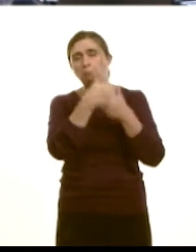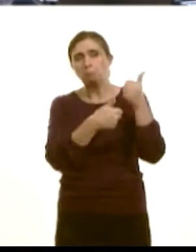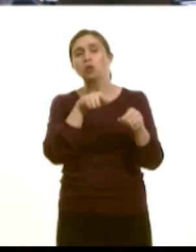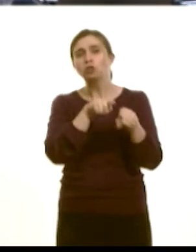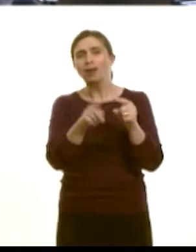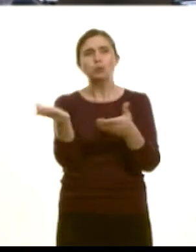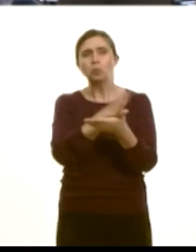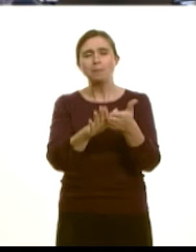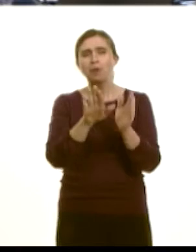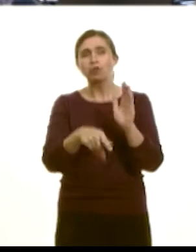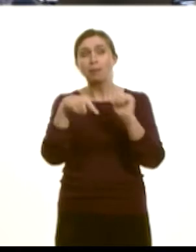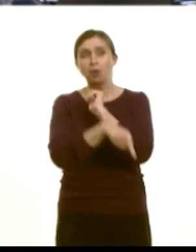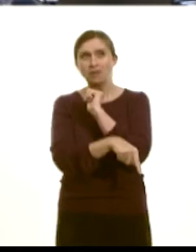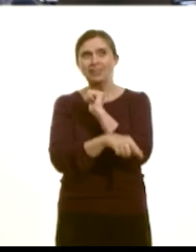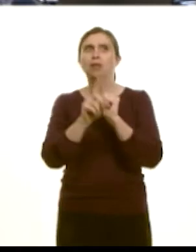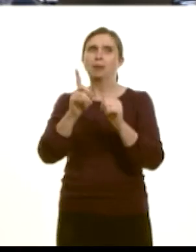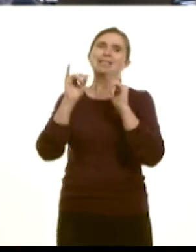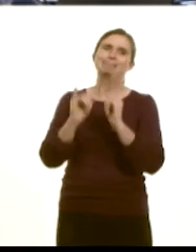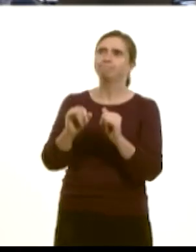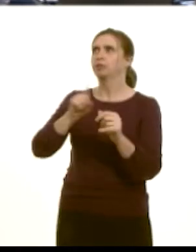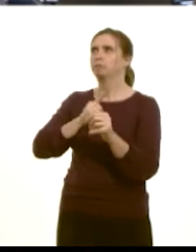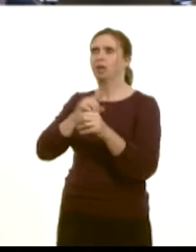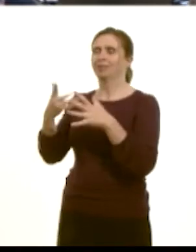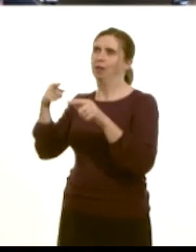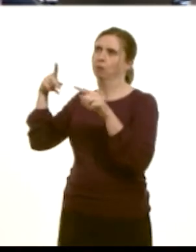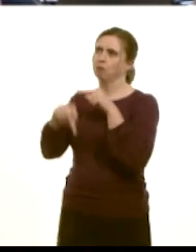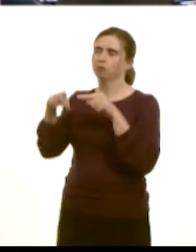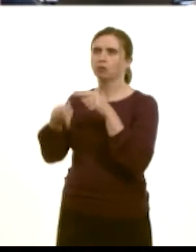Of course, the pressure as a result of austerity measures on funding has had its impact.